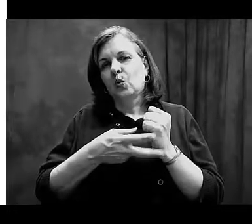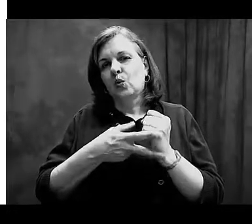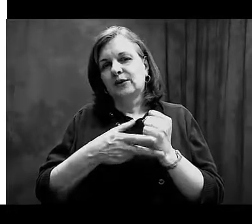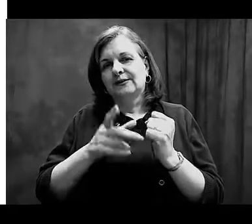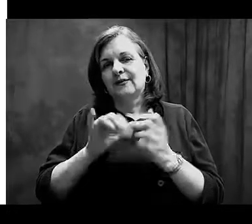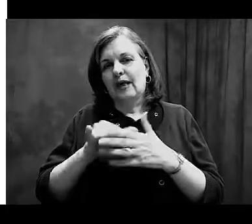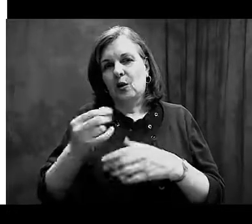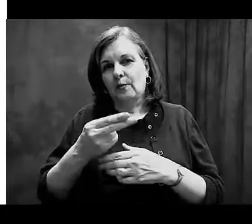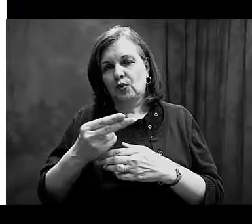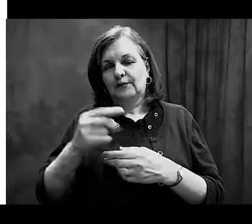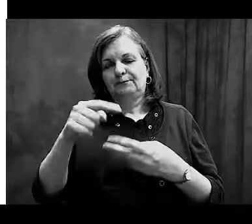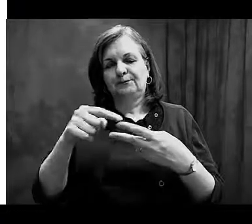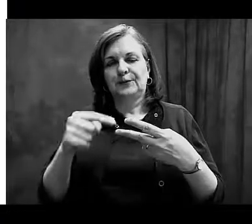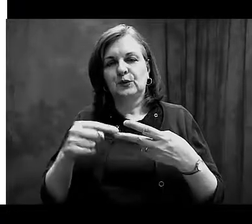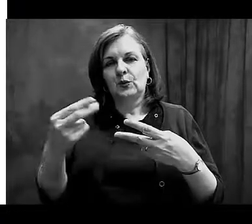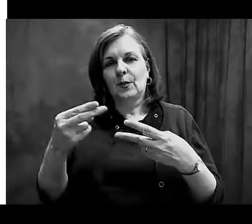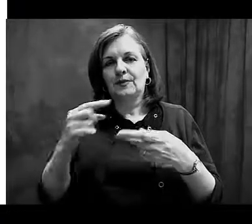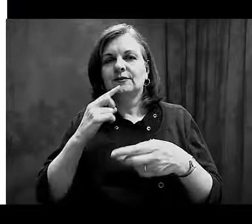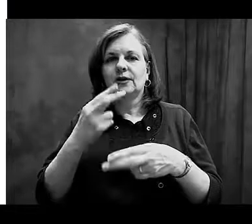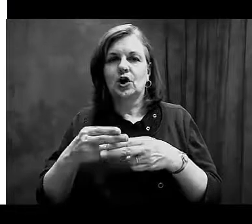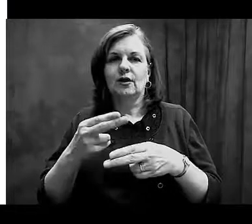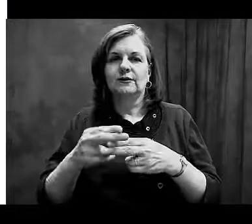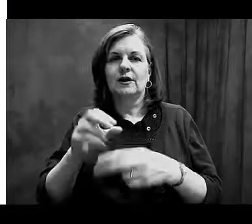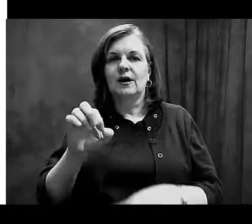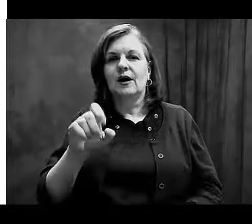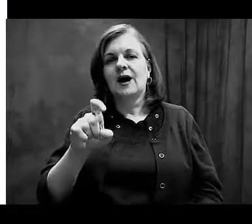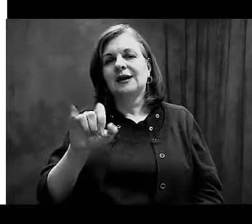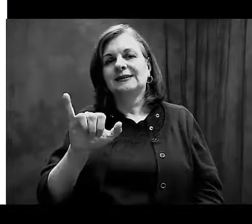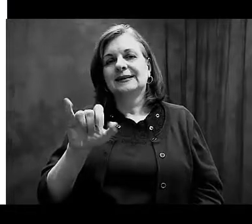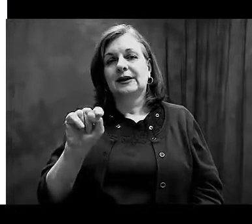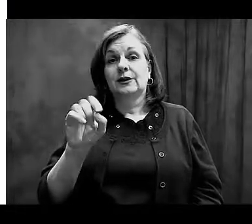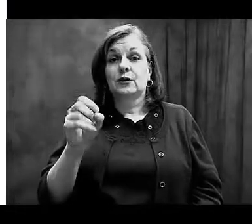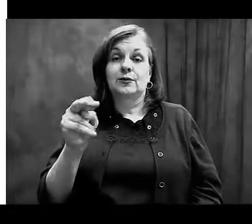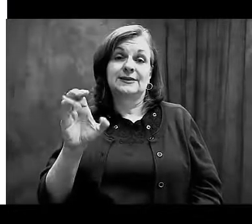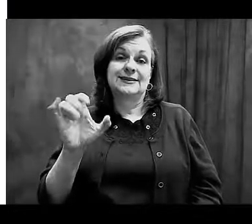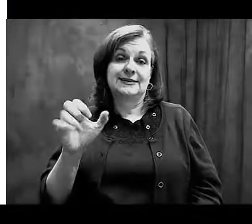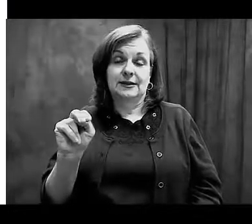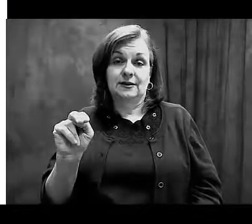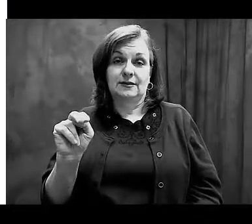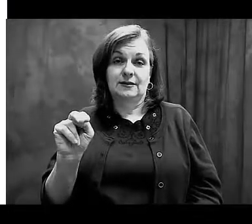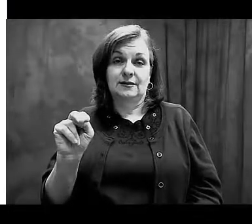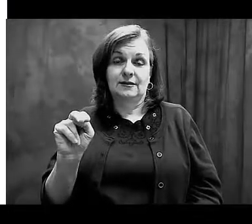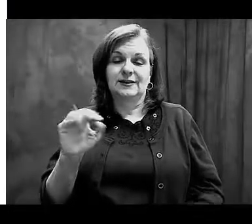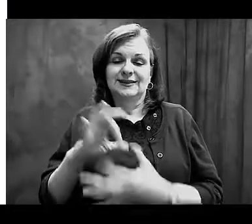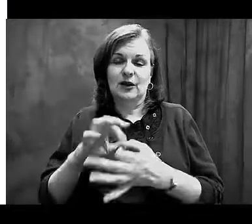get released and the to hormones that it controls are oxytocin that we talked about